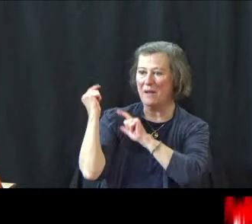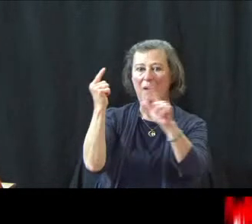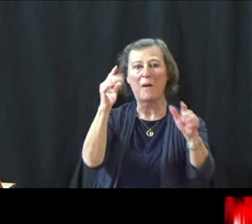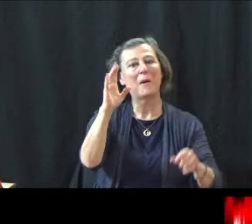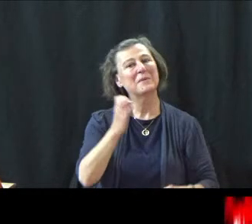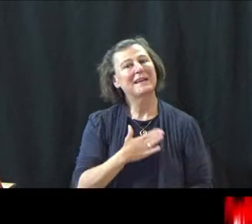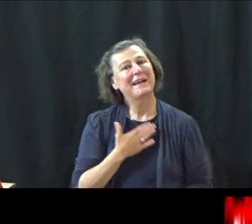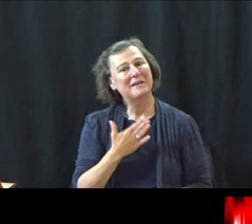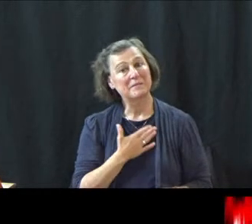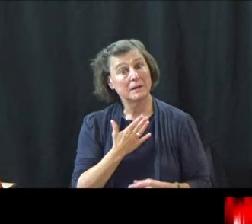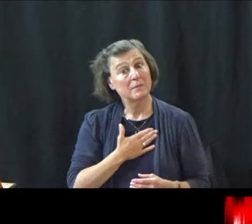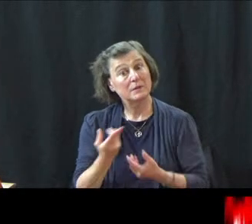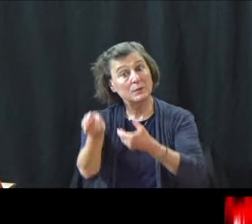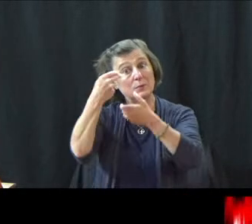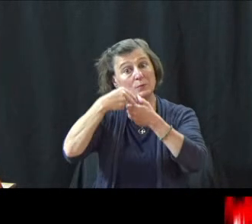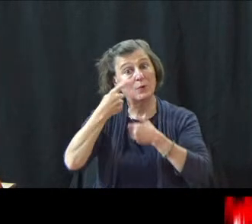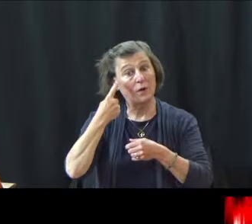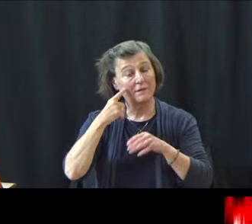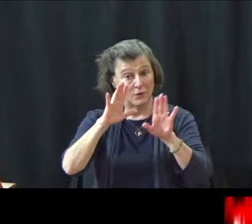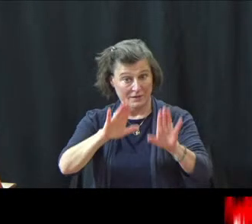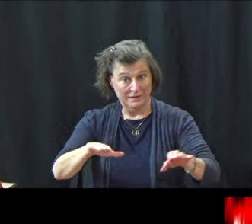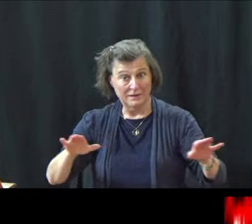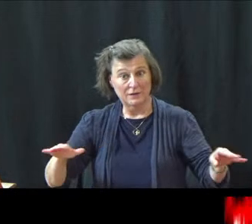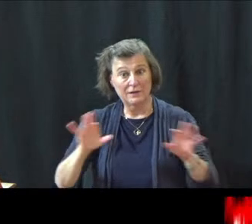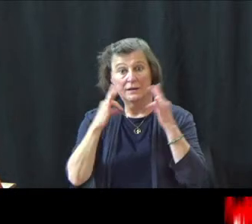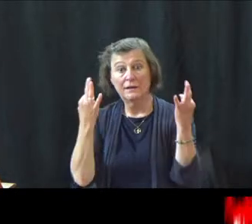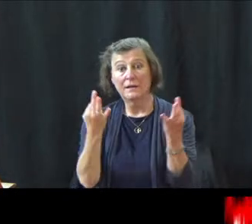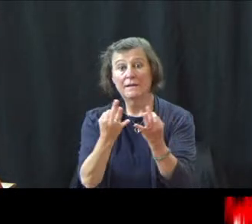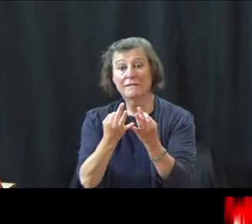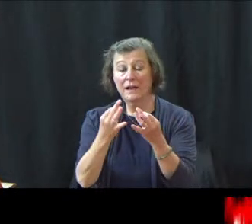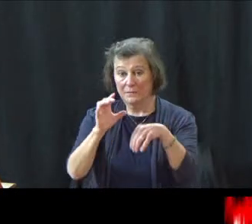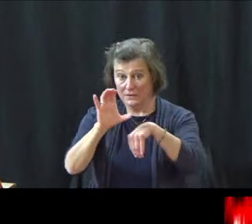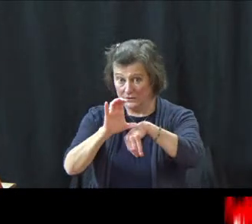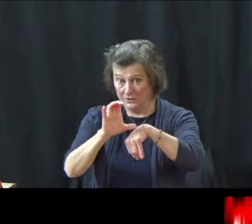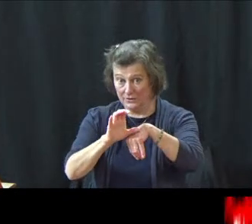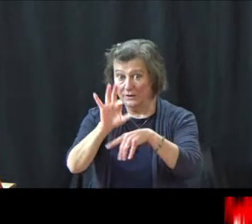Please do join us for the Children and Family Service being held at 9:45 a.m.